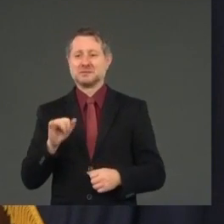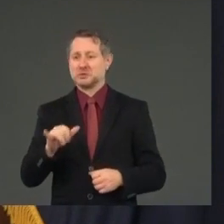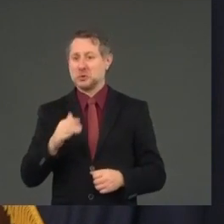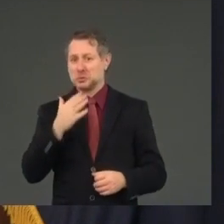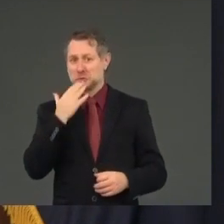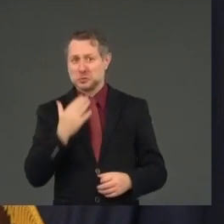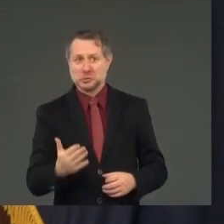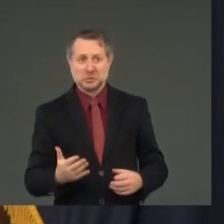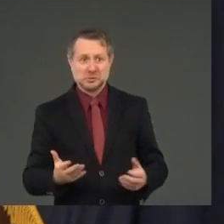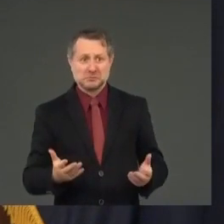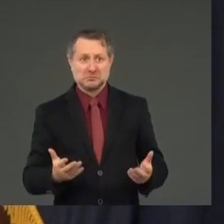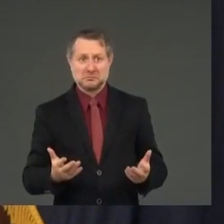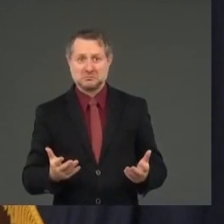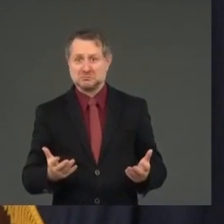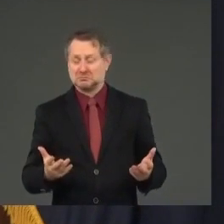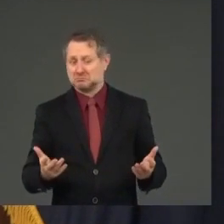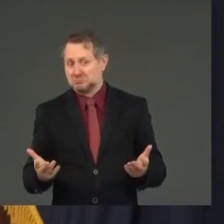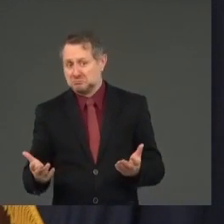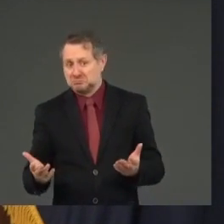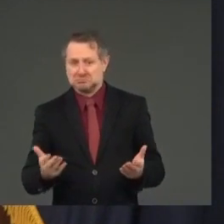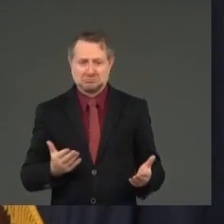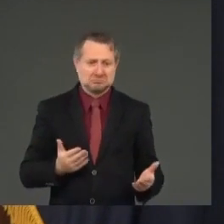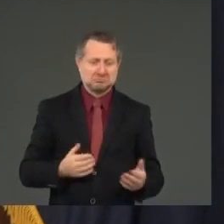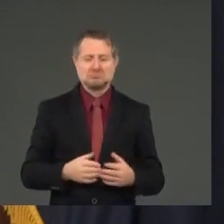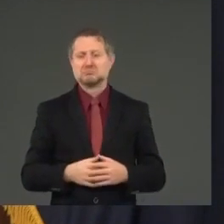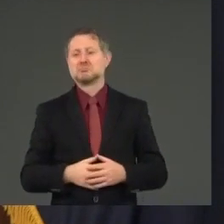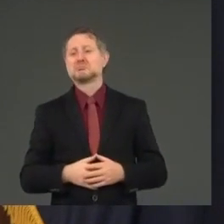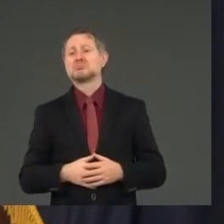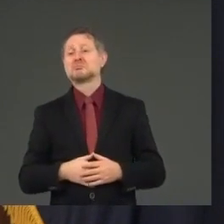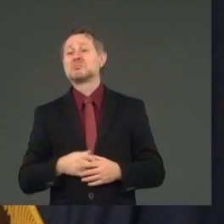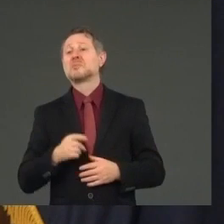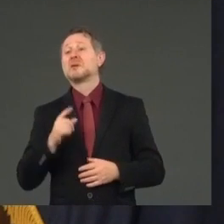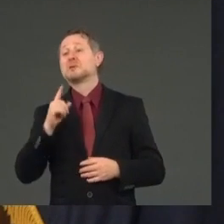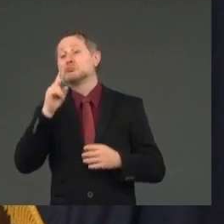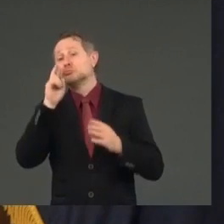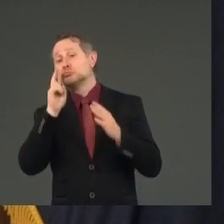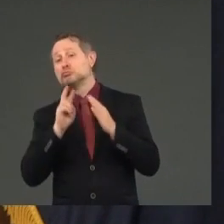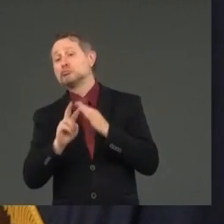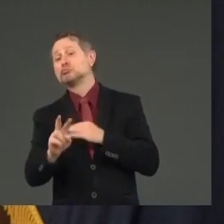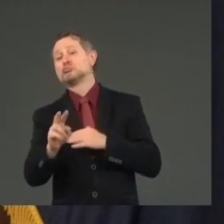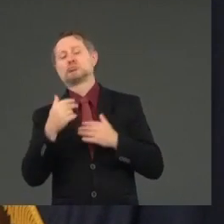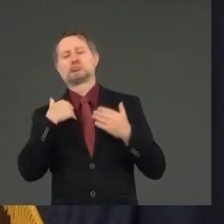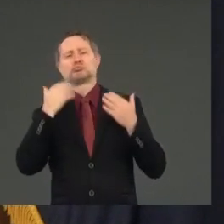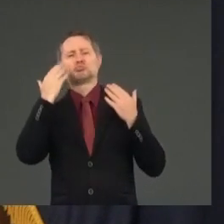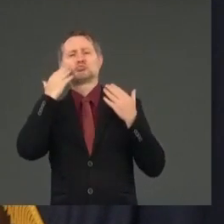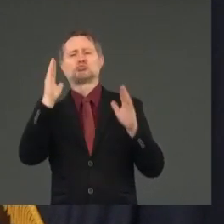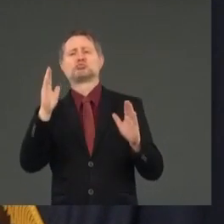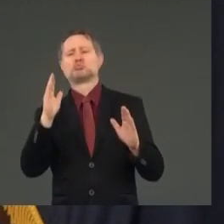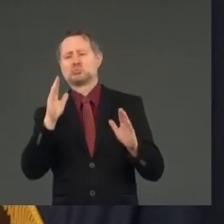PIPELINE, BECAUSE OF THE REDUCED DEMAND.